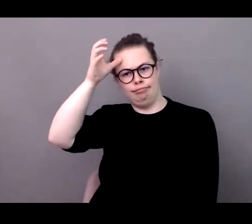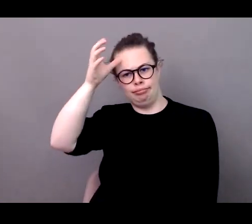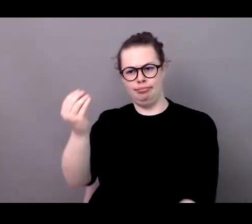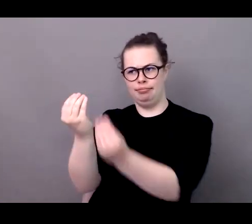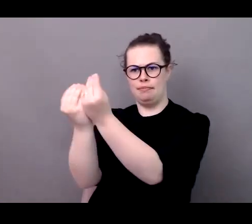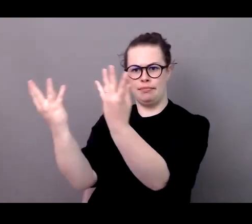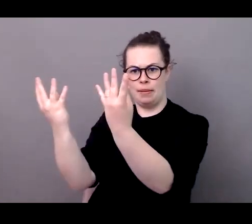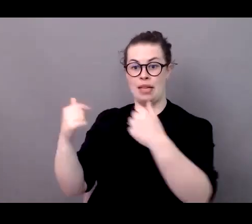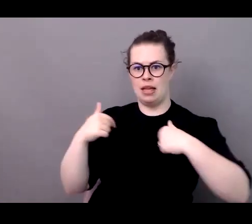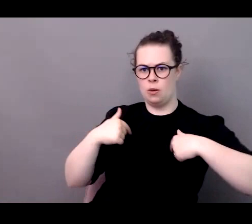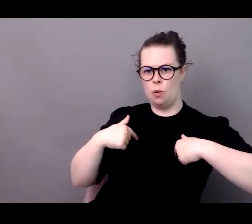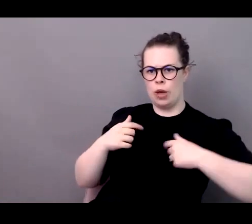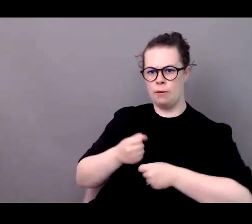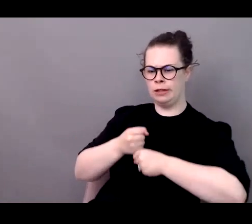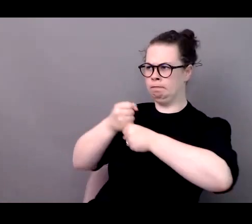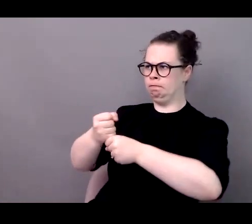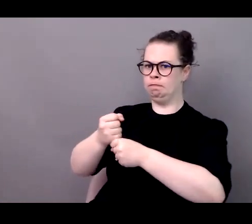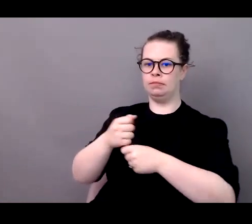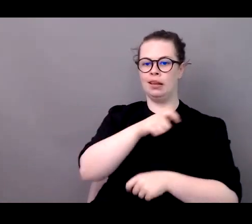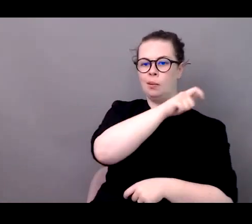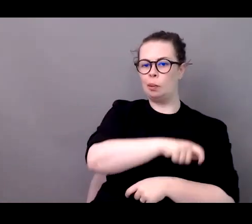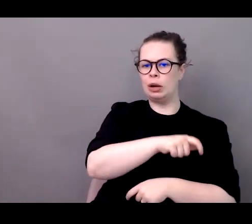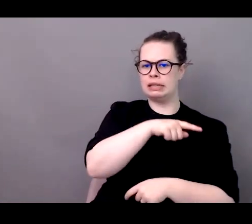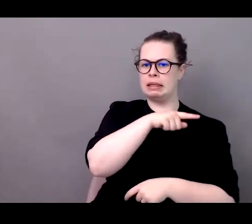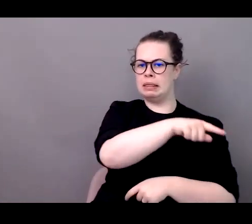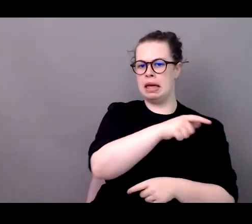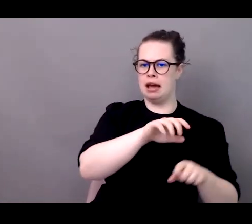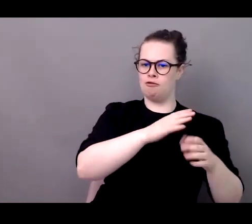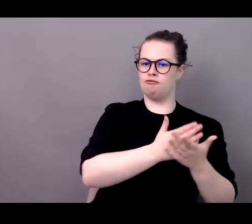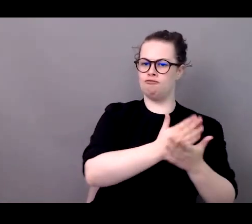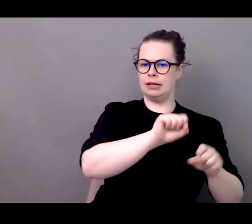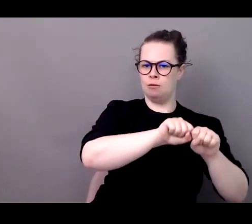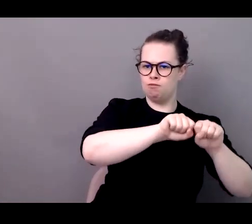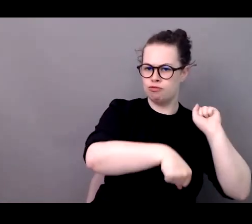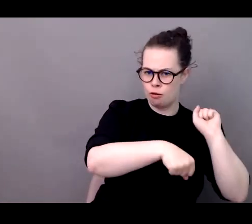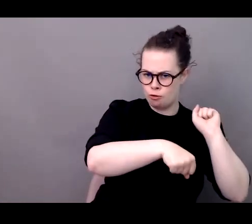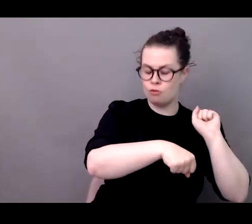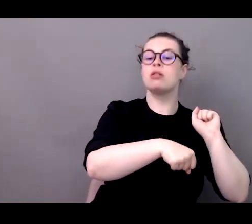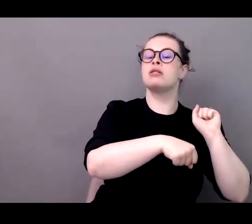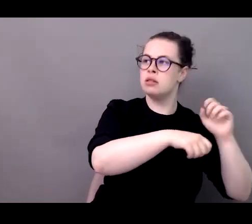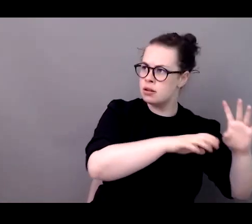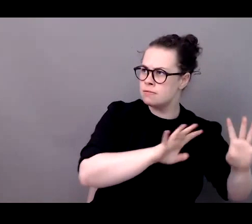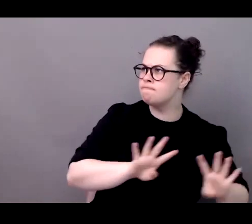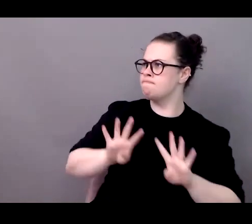make individual complaints to the committee under the optional protocol. We're not going to do that